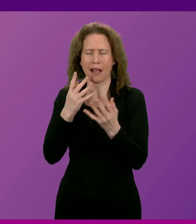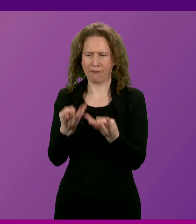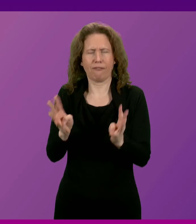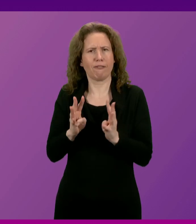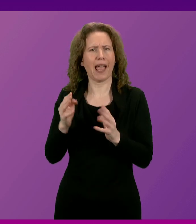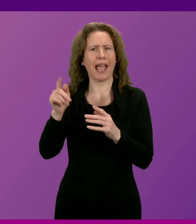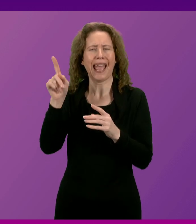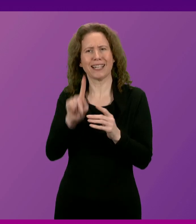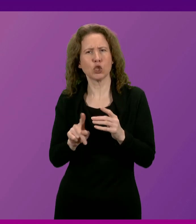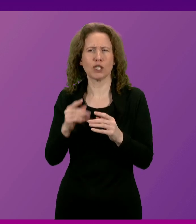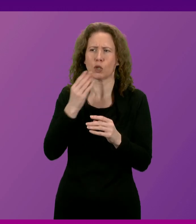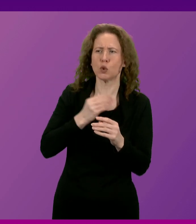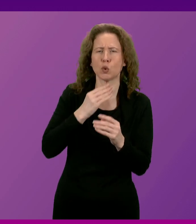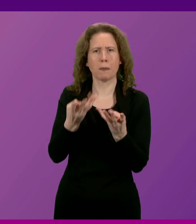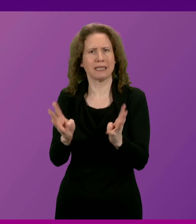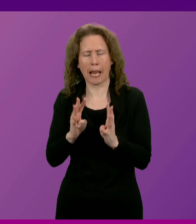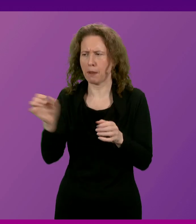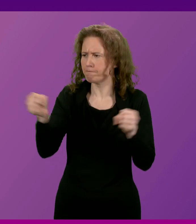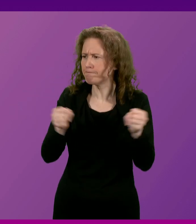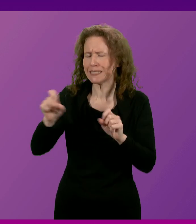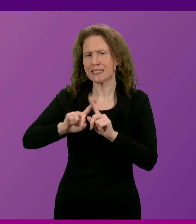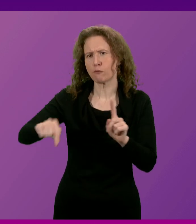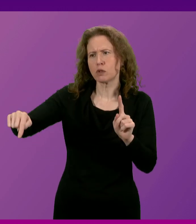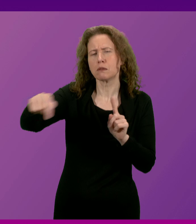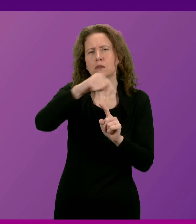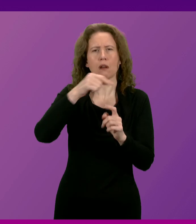which brought together a range of stakeholders from across the energy industry to discuss